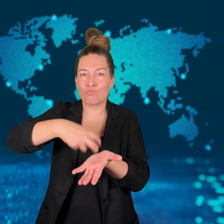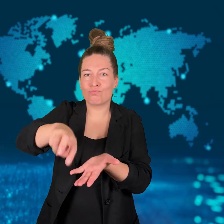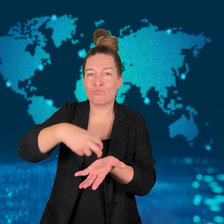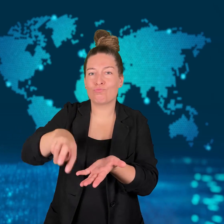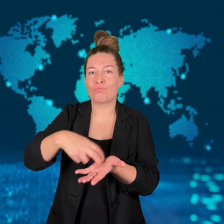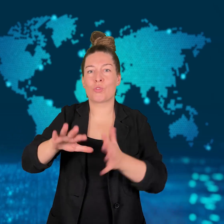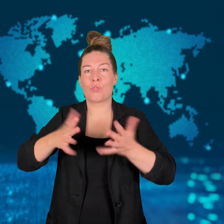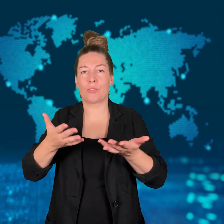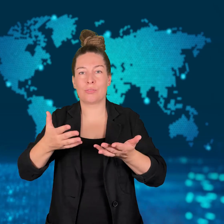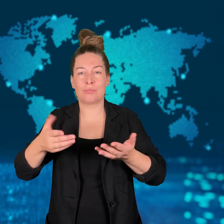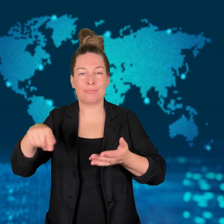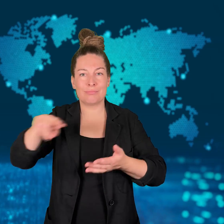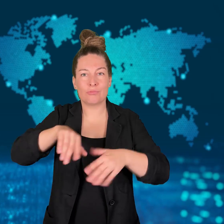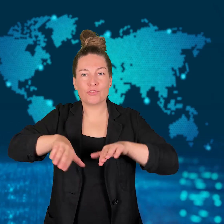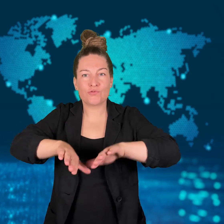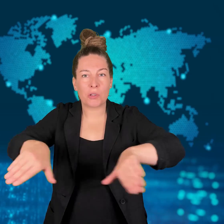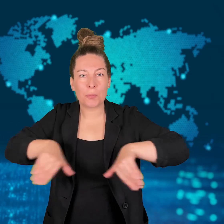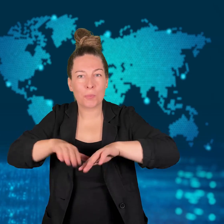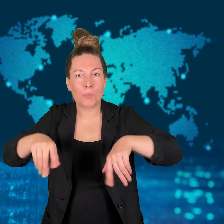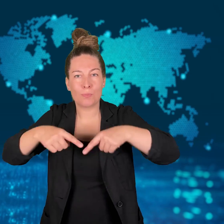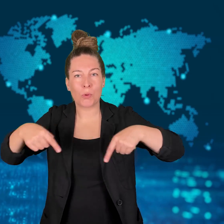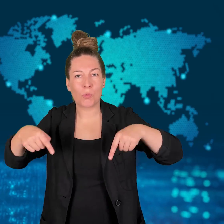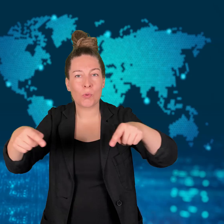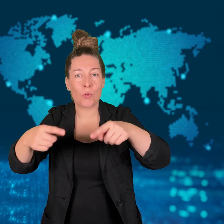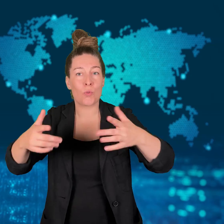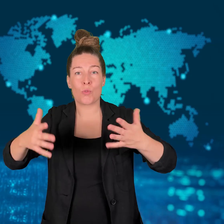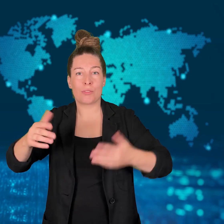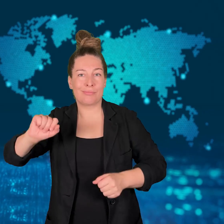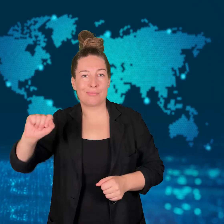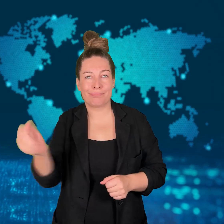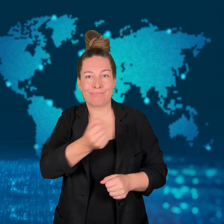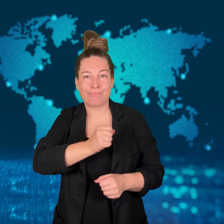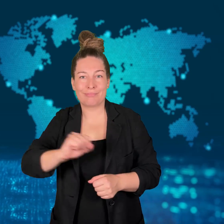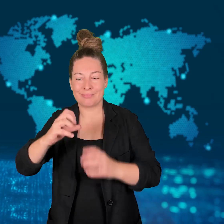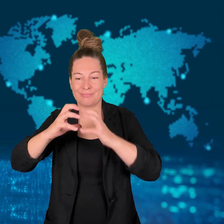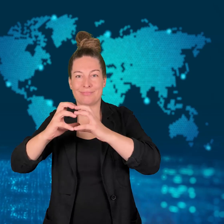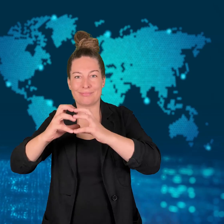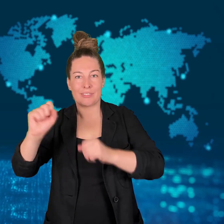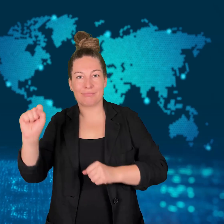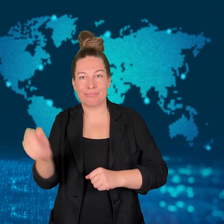Parliament has supported the plan after hearing emotional stories of